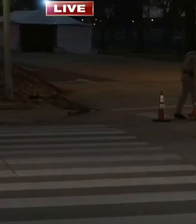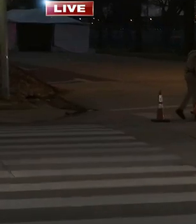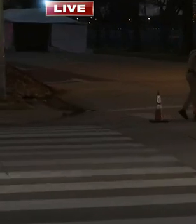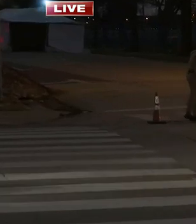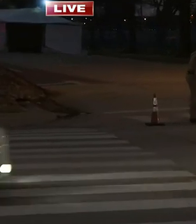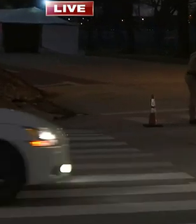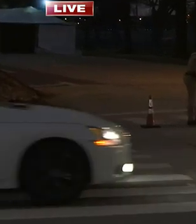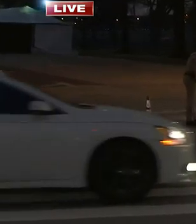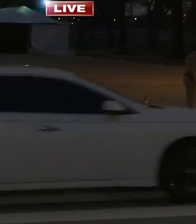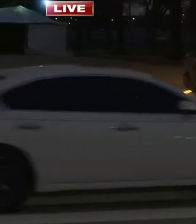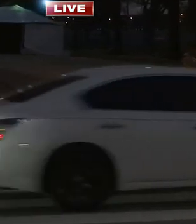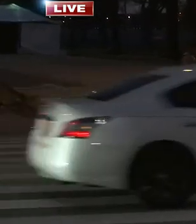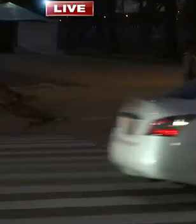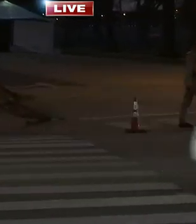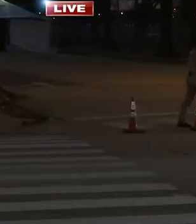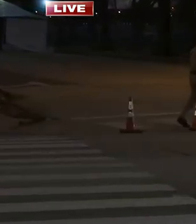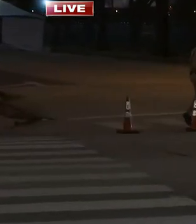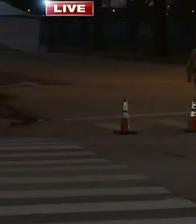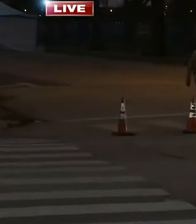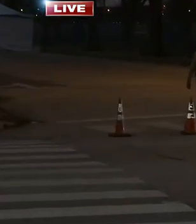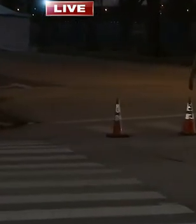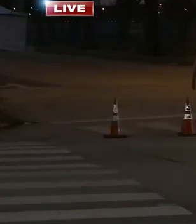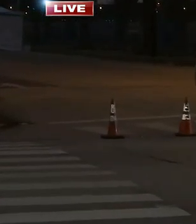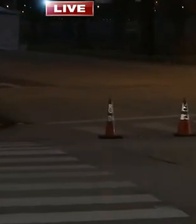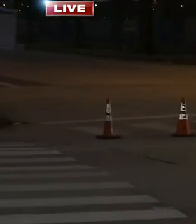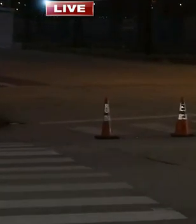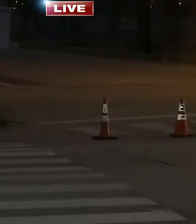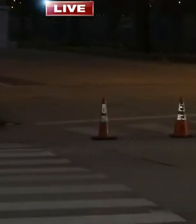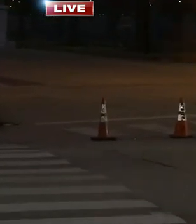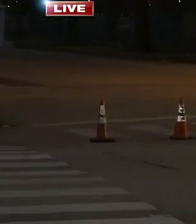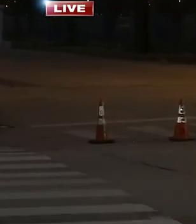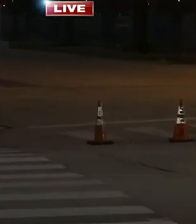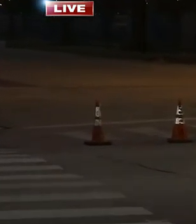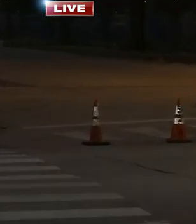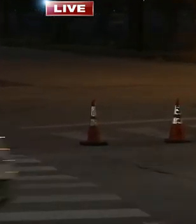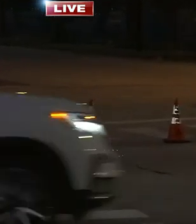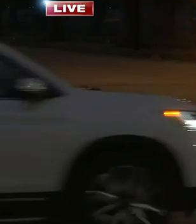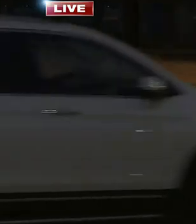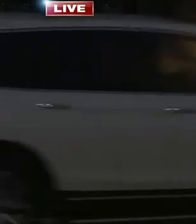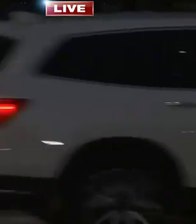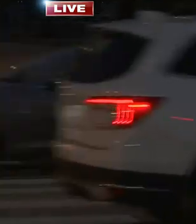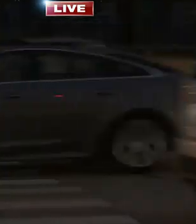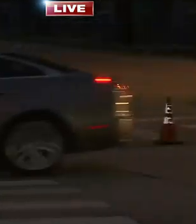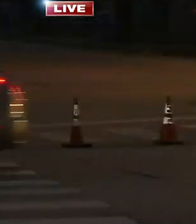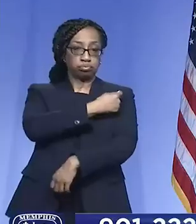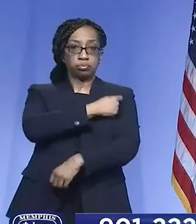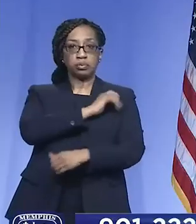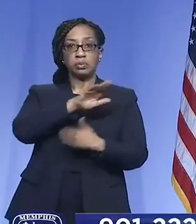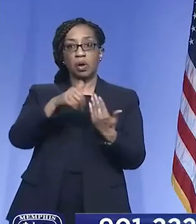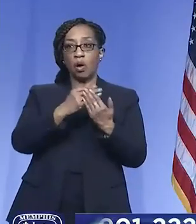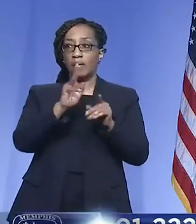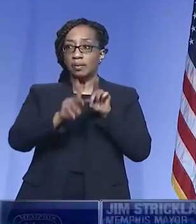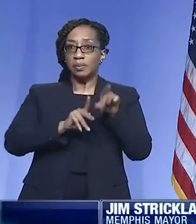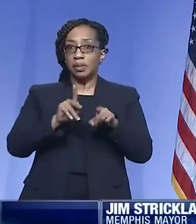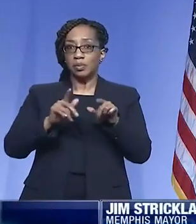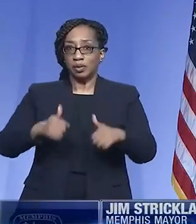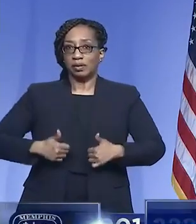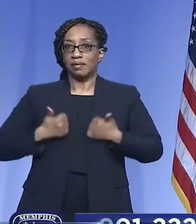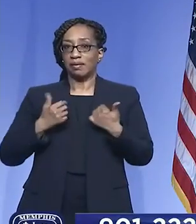TAKE A LOOK BEHIND ME, YOU CAN SEE SEE THAT SEE THAT PEOPLE SEE THAT PEOPLE ARE SEE THAT PEOPLE ARE DRIVING SEE THAT PEOPLE ARE DRIVING IN TO TO RECEIVE TO RECEIVE THEIR TO RECEIVE THEIR VACCINE. TO RECEIVE THEIR VACCINE. THEN MAYOR MAYOR JIM MAYOR JIM STRICKLAND MAYOR JIM STRICKLAND SAYS THESE THESE CHANGES THESE CHANGES ARE THESE CHANGES ARE COMING THESE CHANGES ARE COMING BUT PEOPLE PEOPLE DON'T PEOPLE DON'T HAVE PEOPLE DON'T HAVE TO